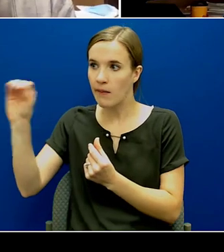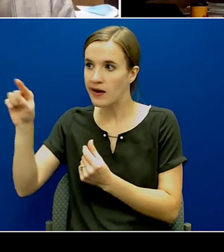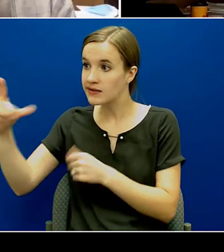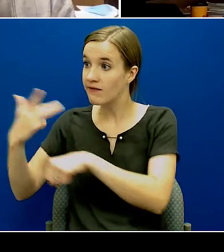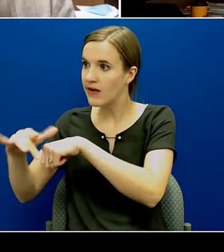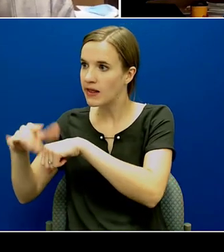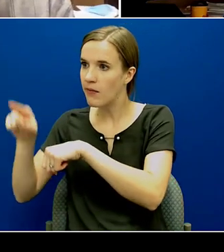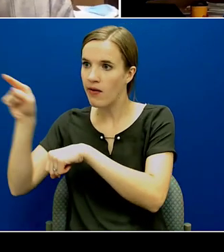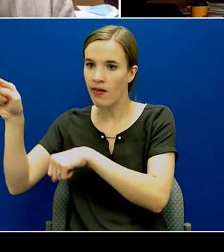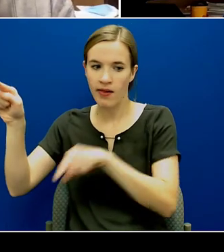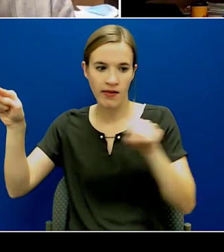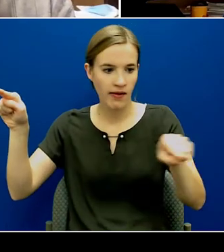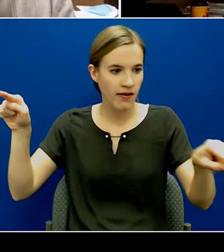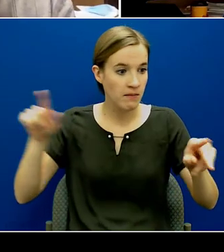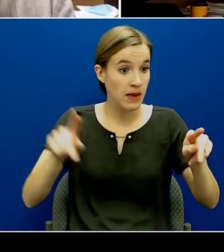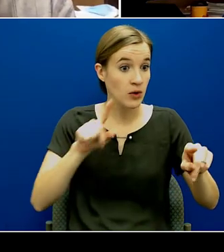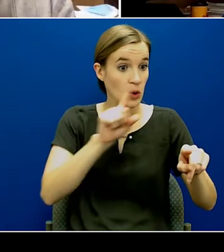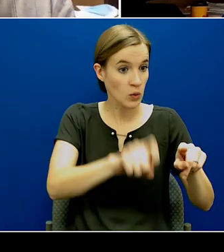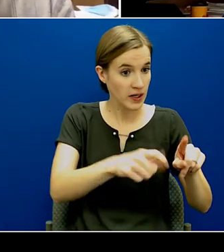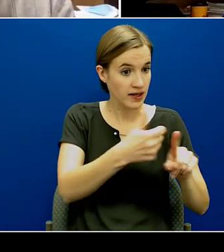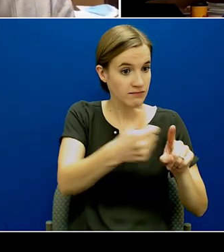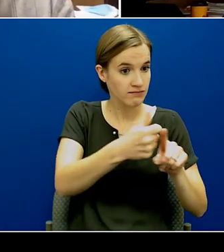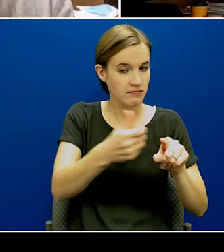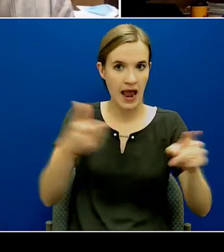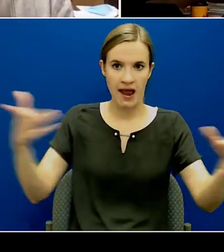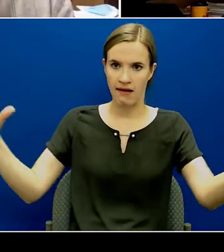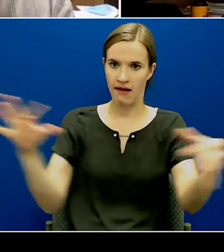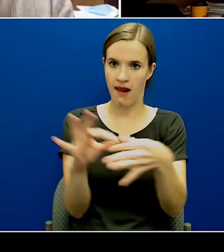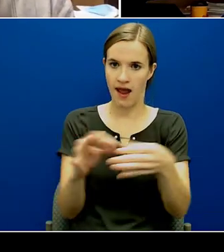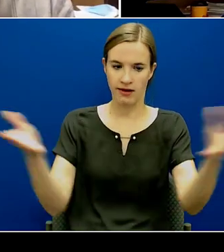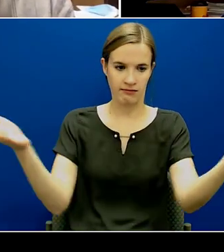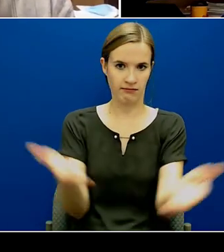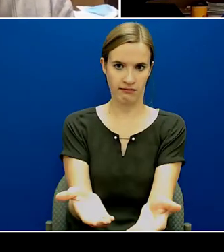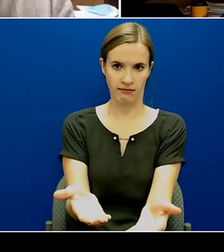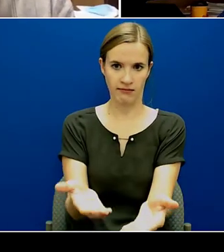connect with you. And then...